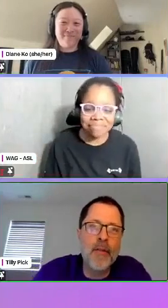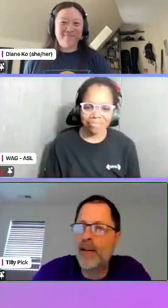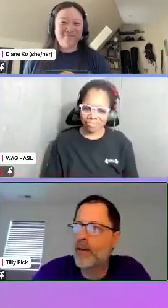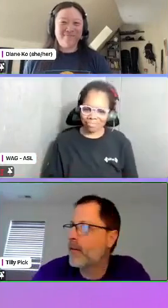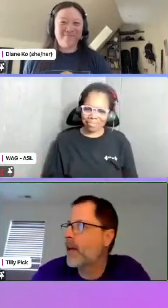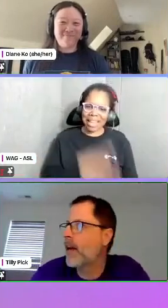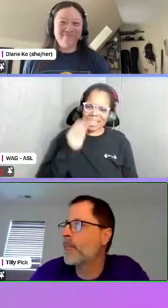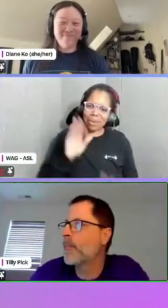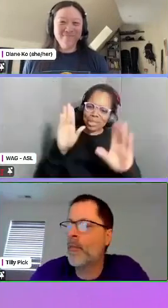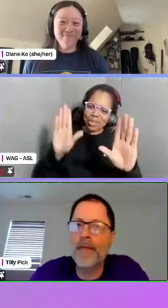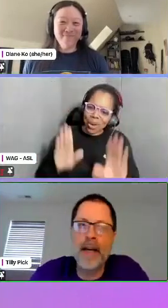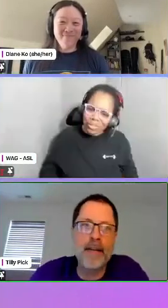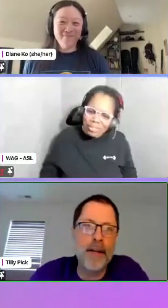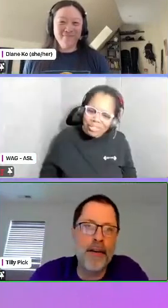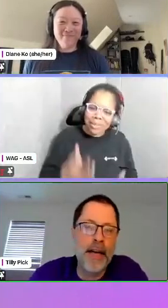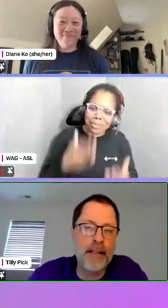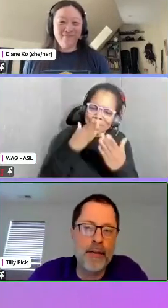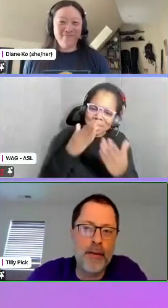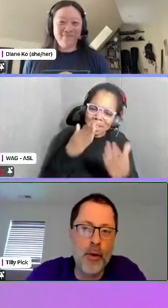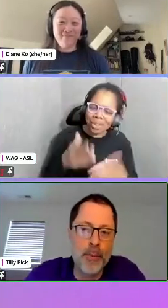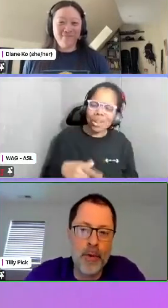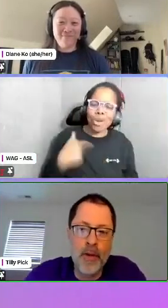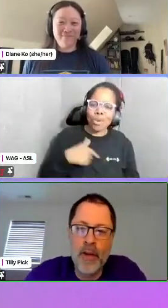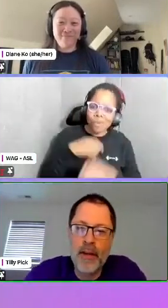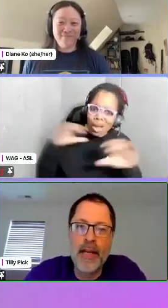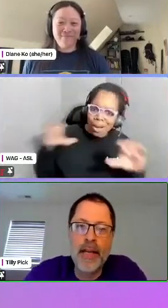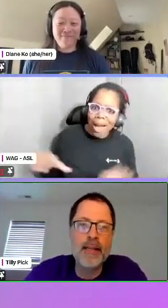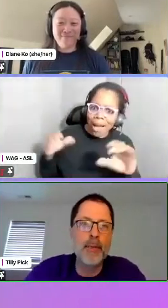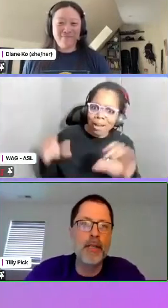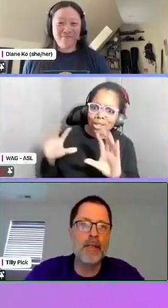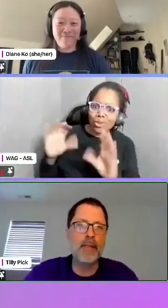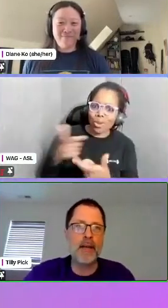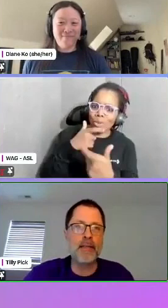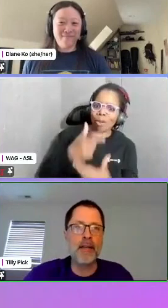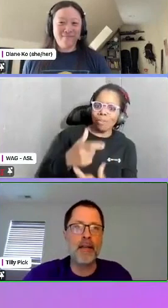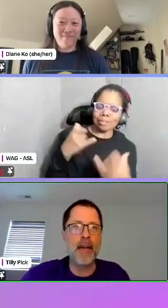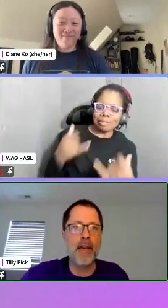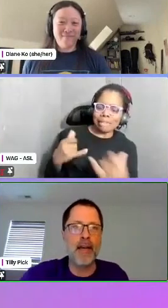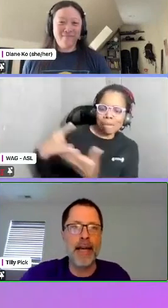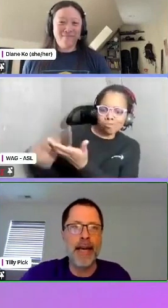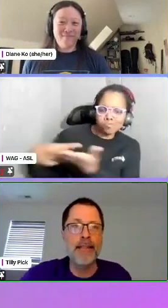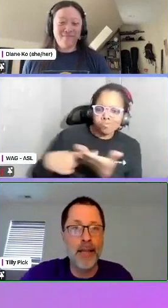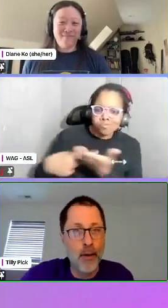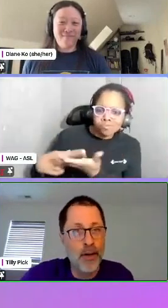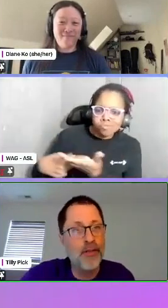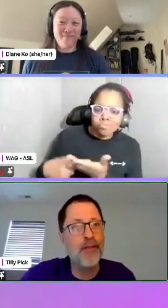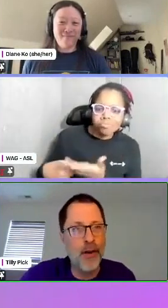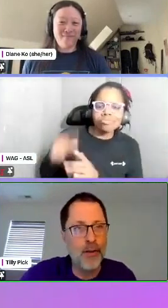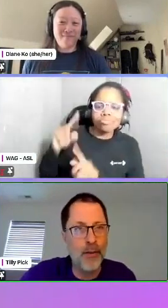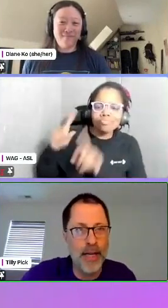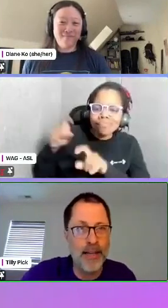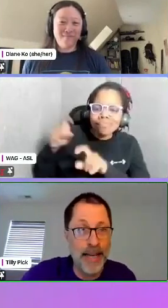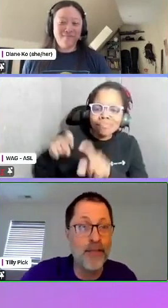accessible name and role. So for example, I can render a button component with the innertext of, my button, and